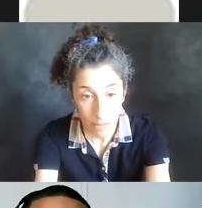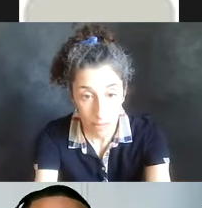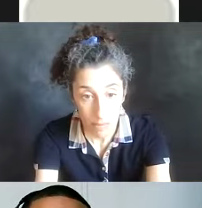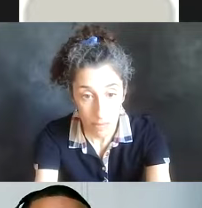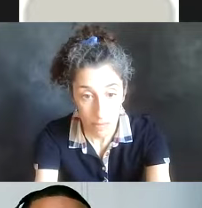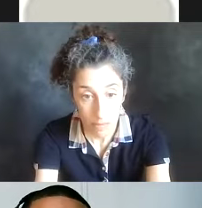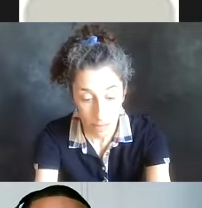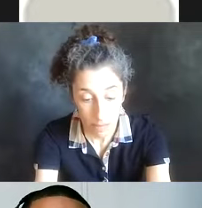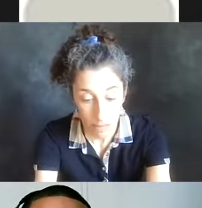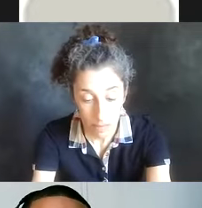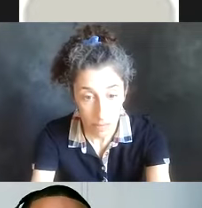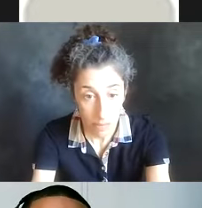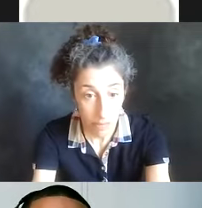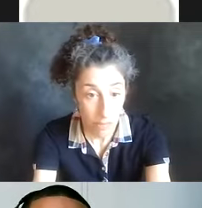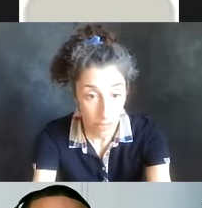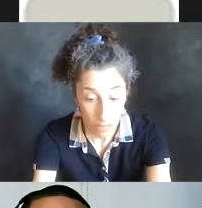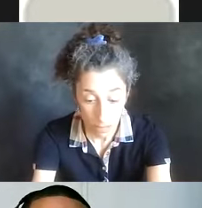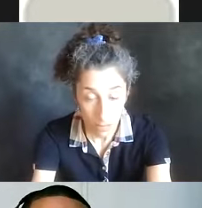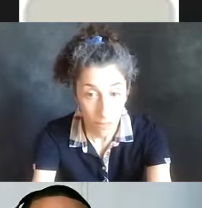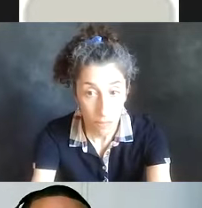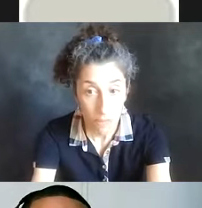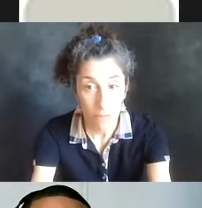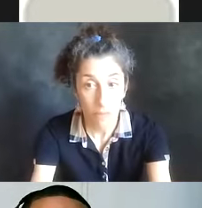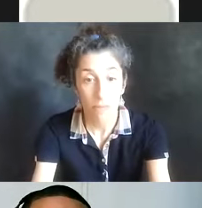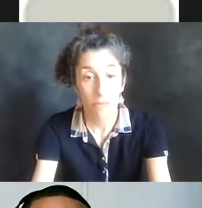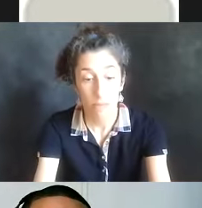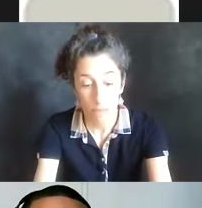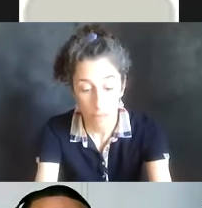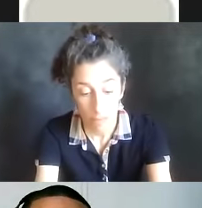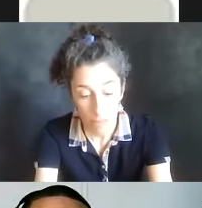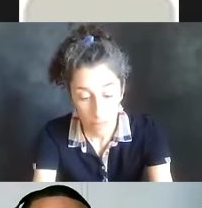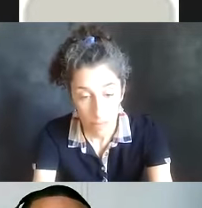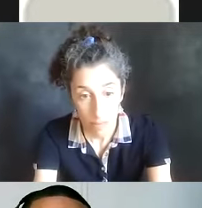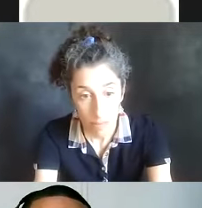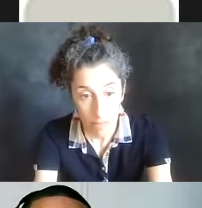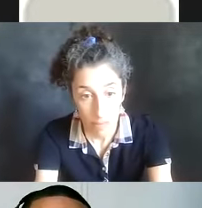bilingual and English is my second language. I'm an immigrant and a first generation college student.